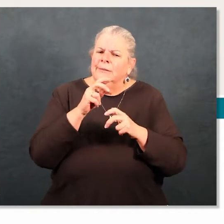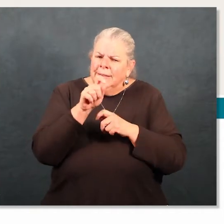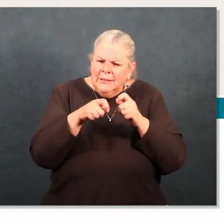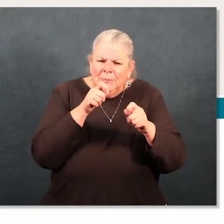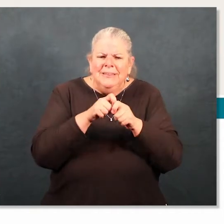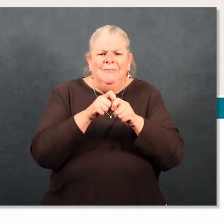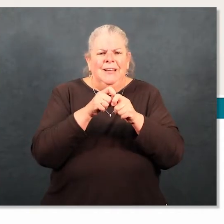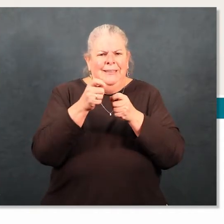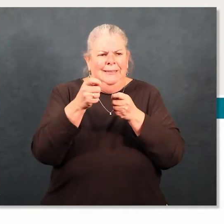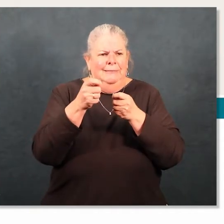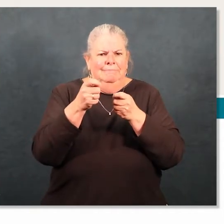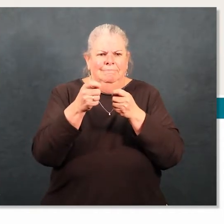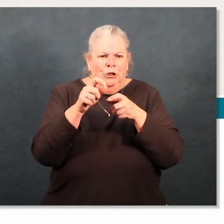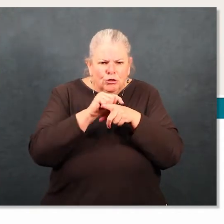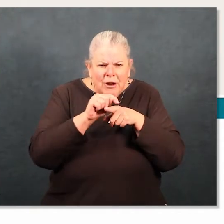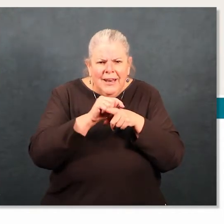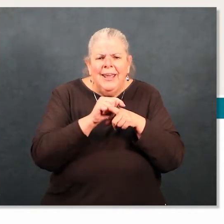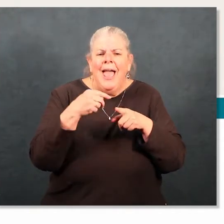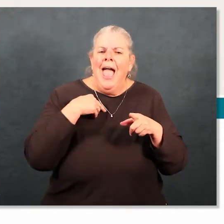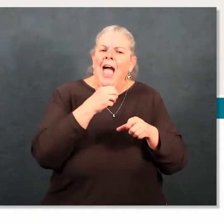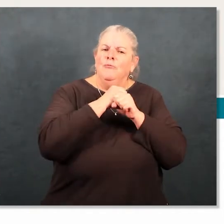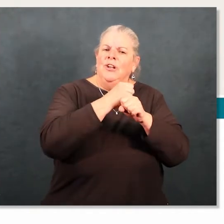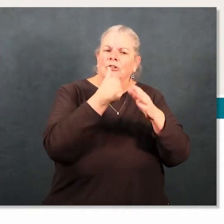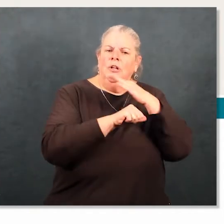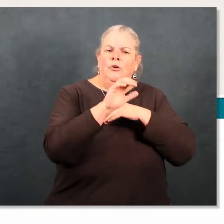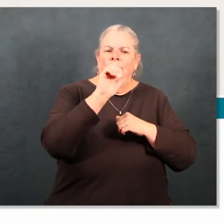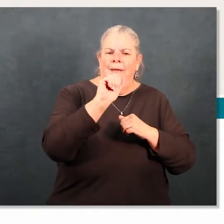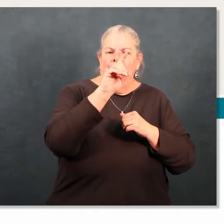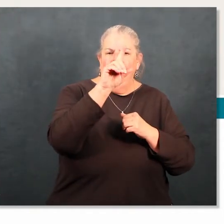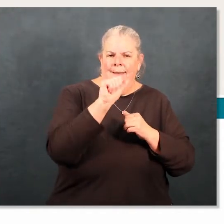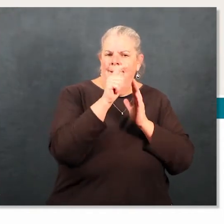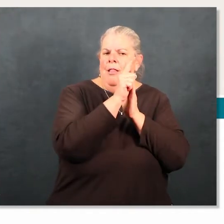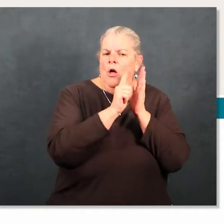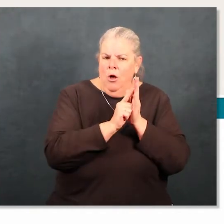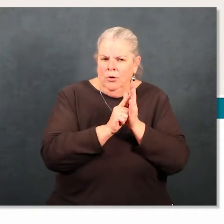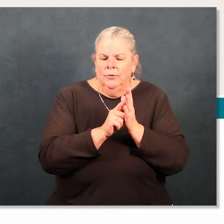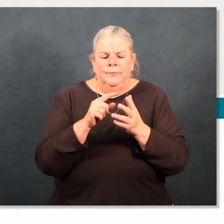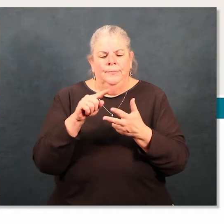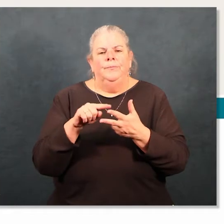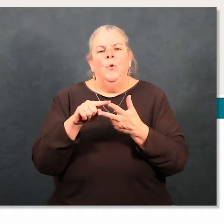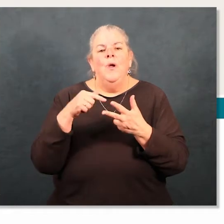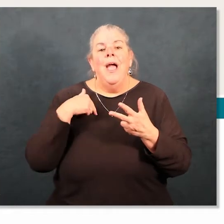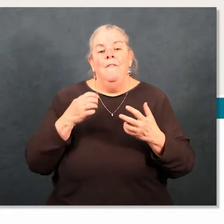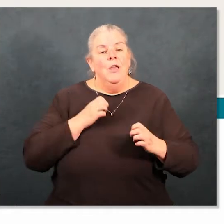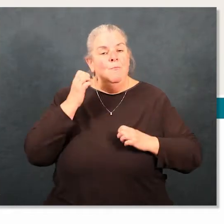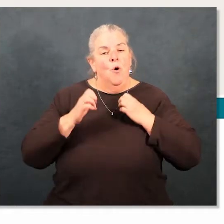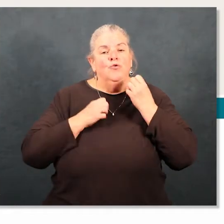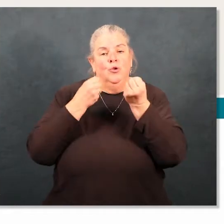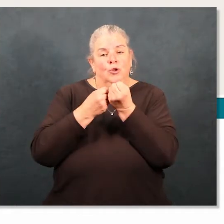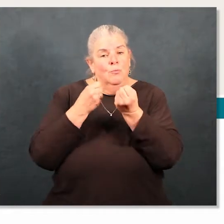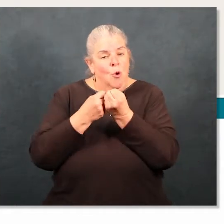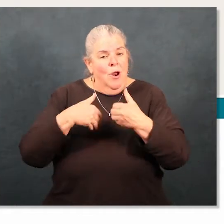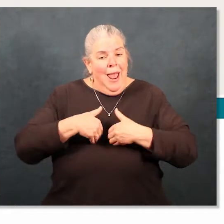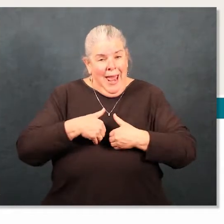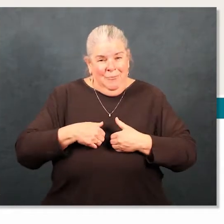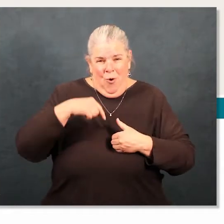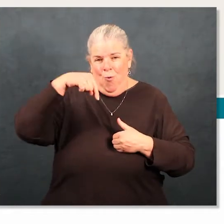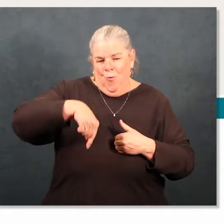under the Americans with Disabilities Act. We've got emotional support animals which is really the focus of this training.